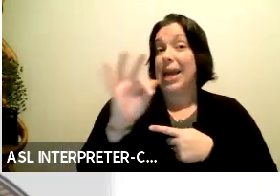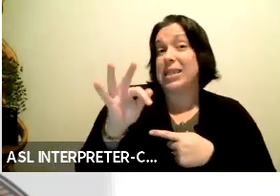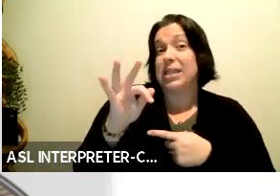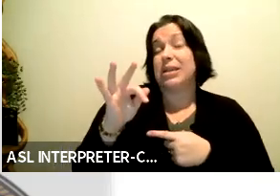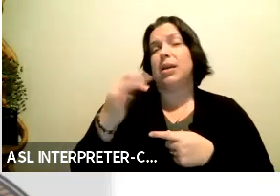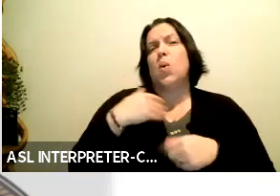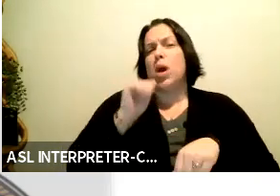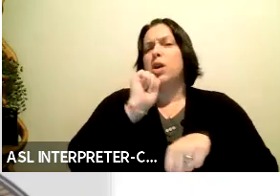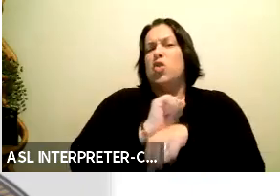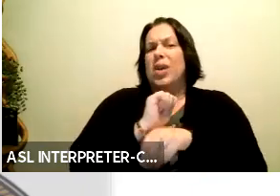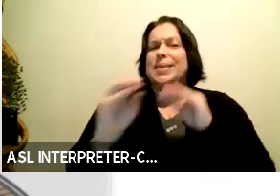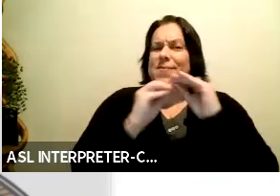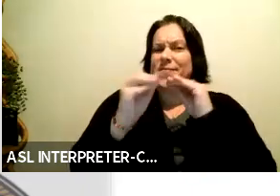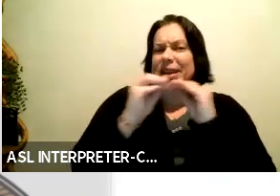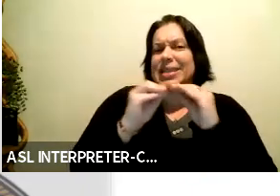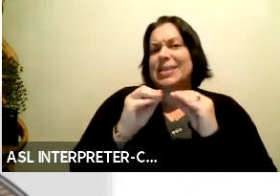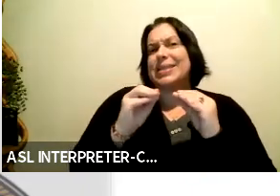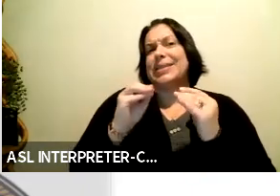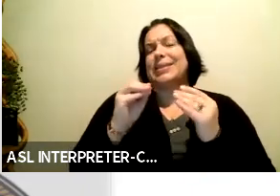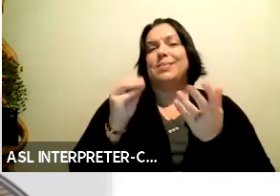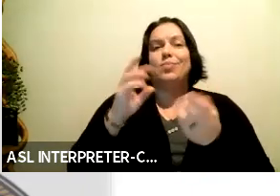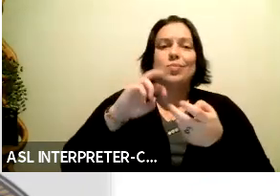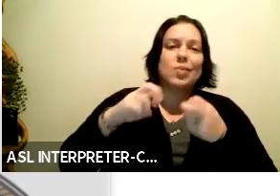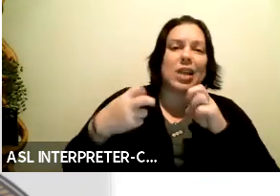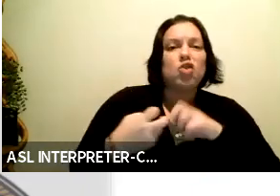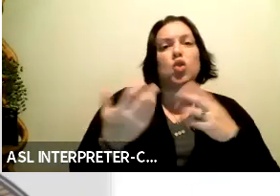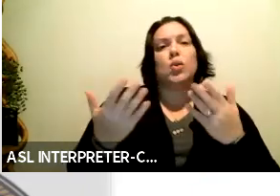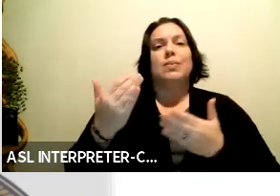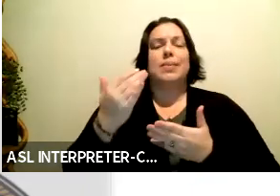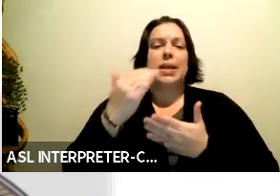those lessons learned. And we'll talk a little bit about some of the things that happen that